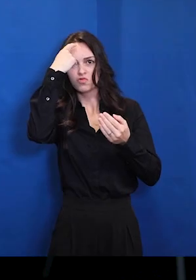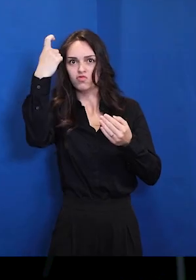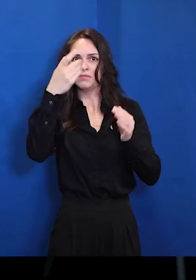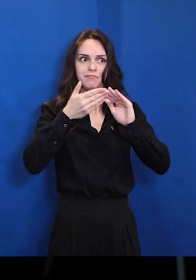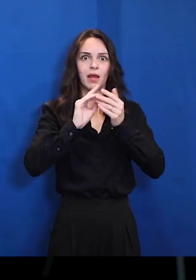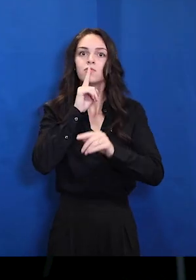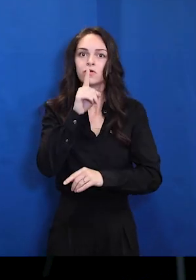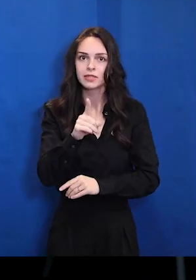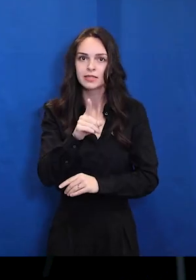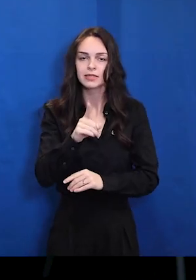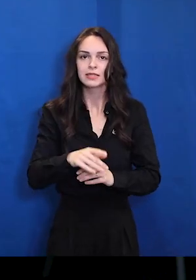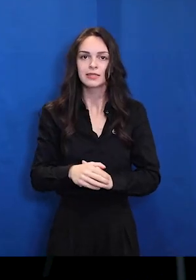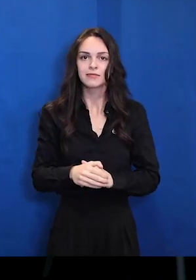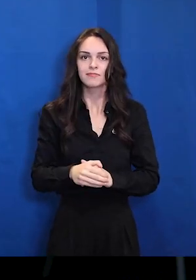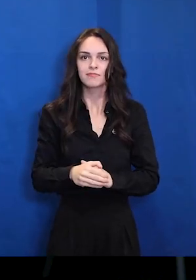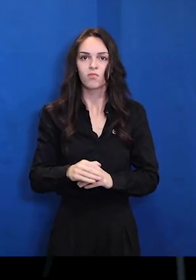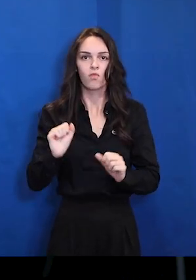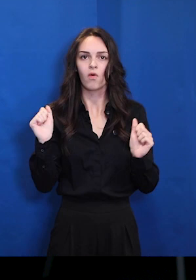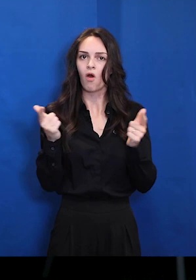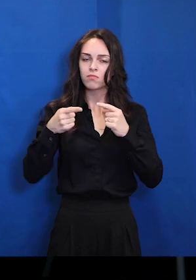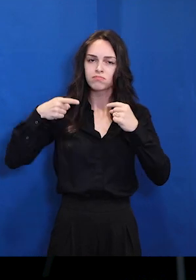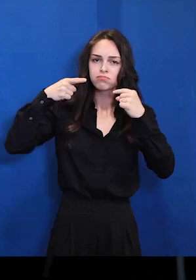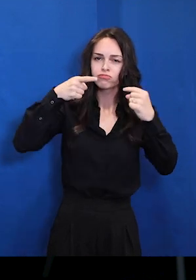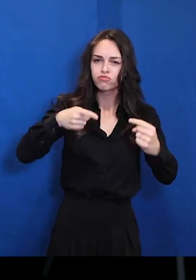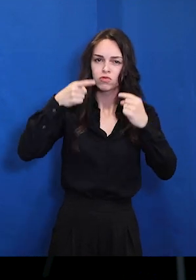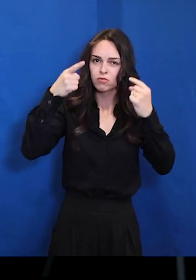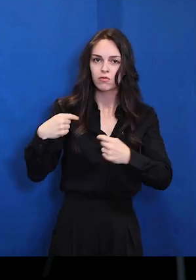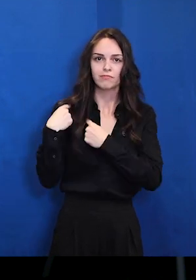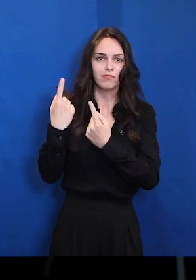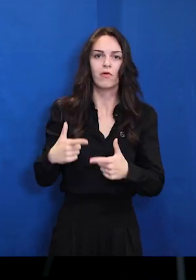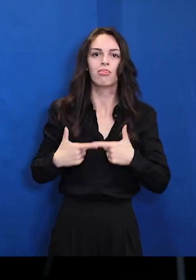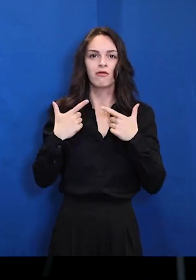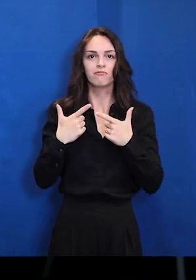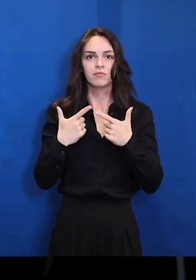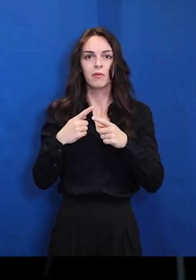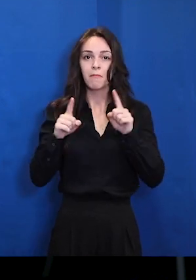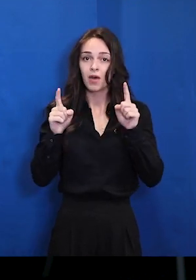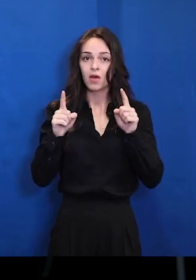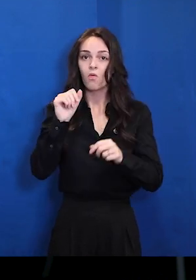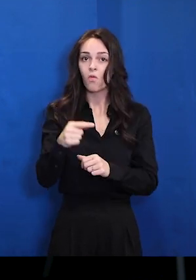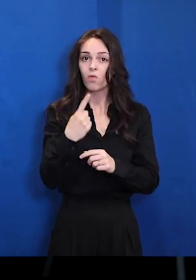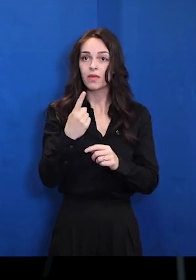We have all faced difficult periods in our lives. Rest assured, there will be many to follow. But the only way to know